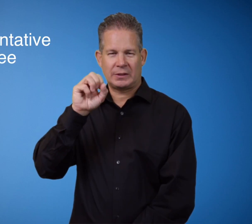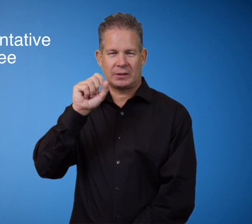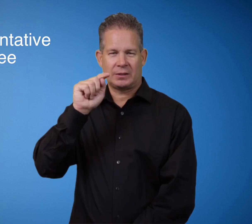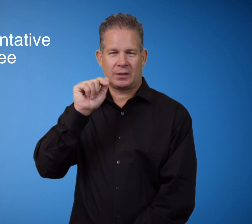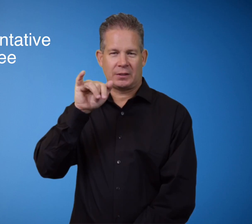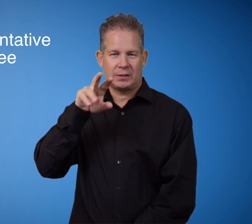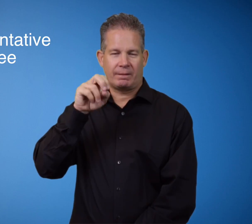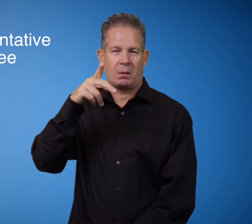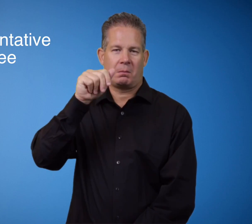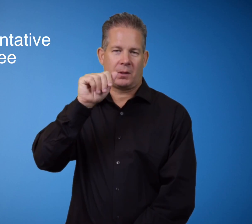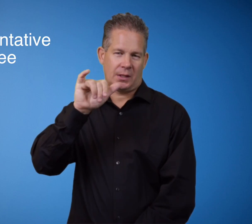Representative payee.